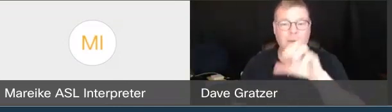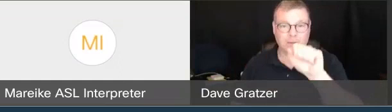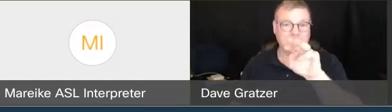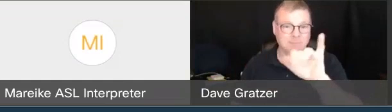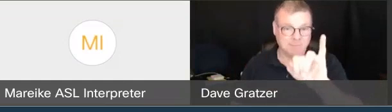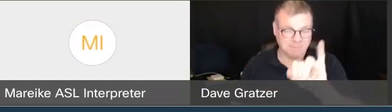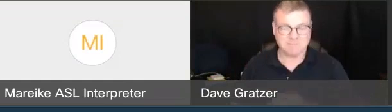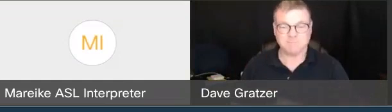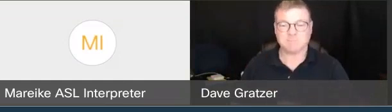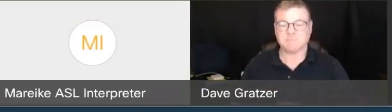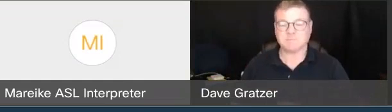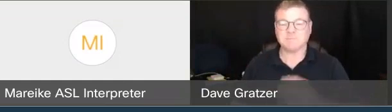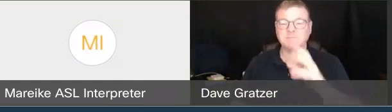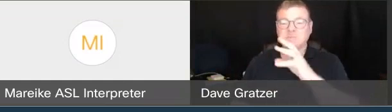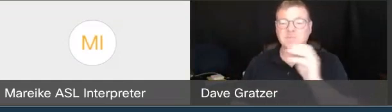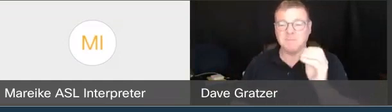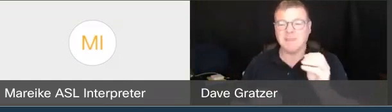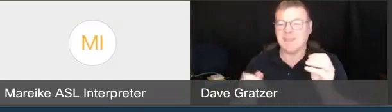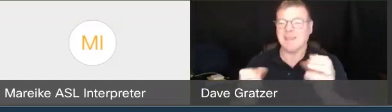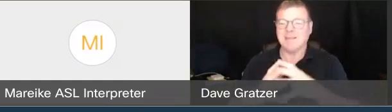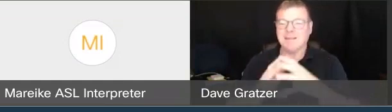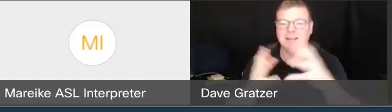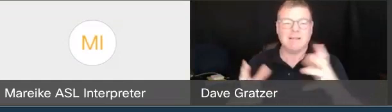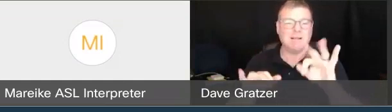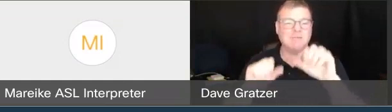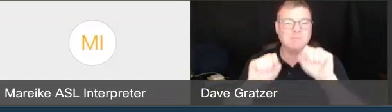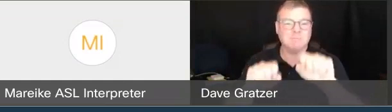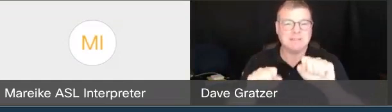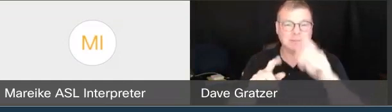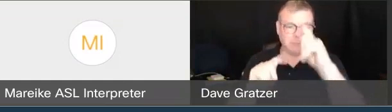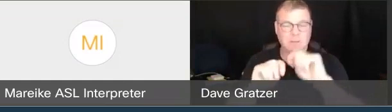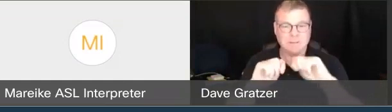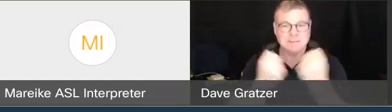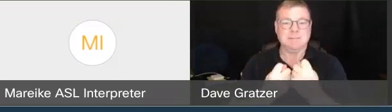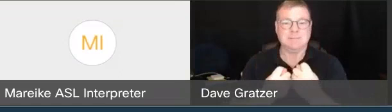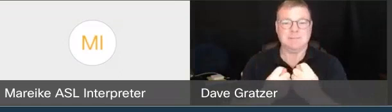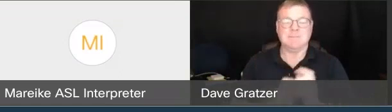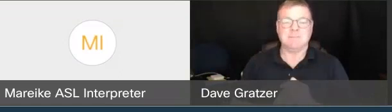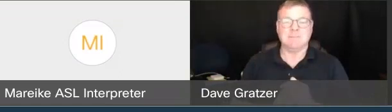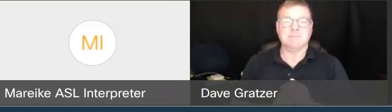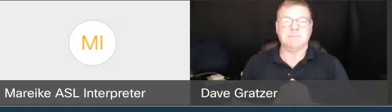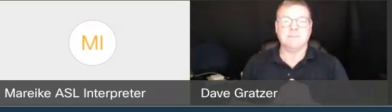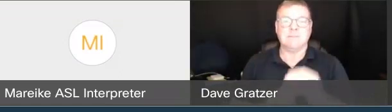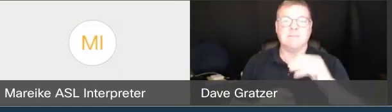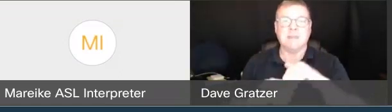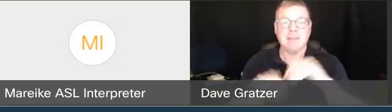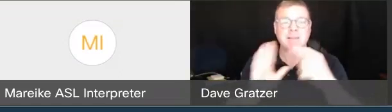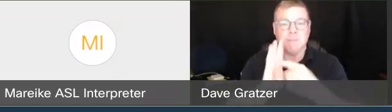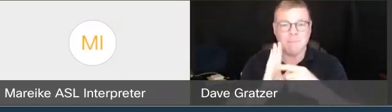And there's a lot of potential on the team, in the model, especially in the nursing staff.